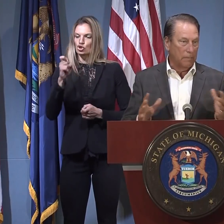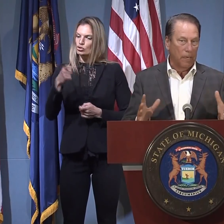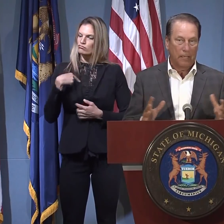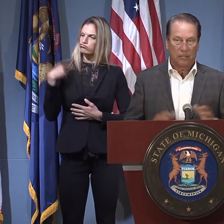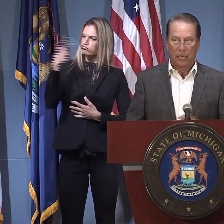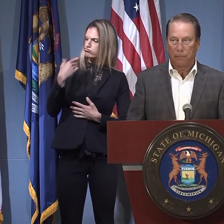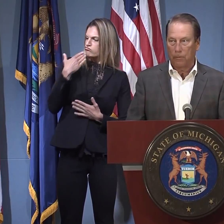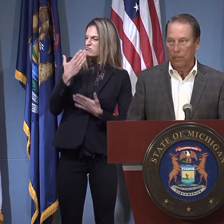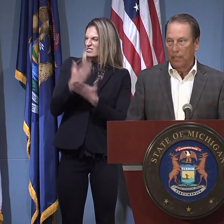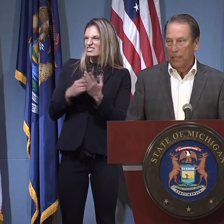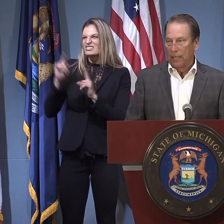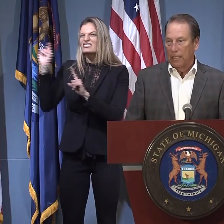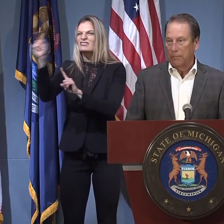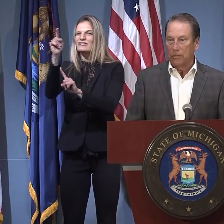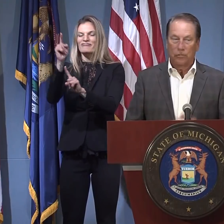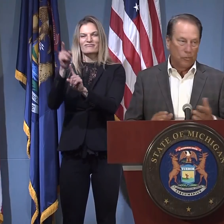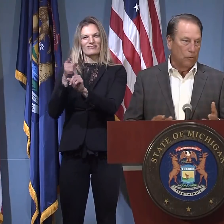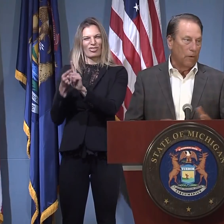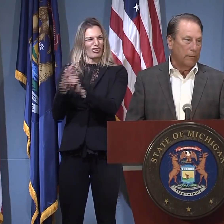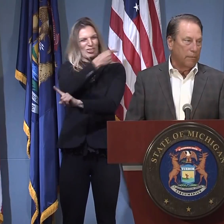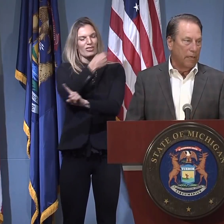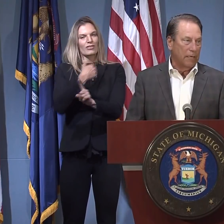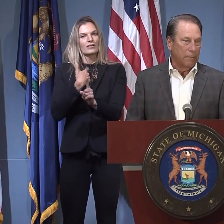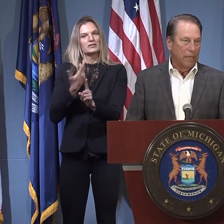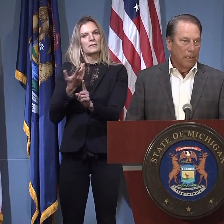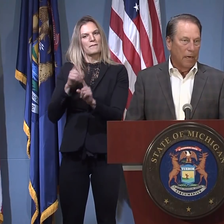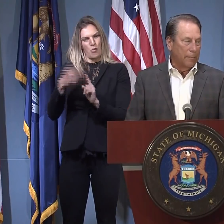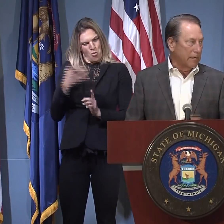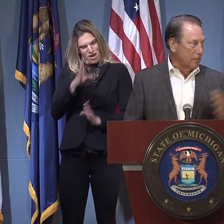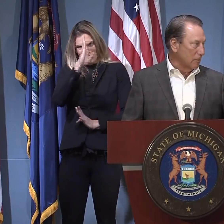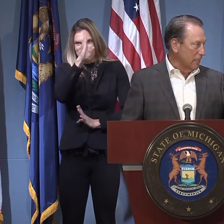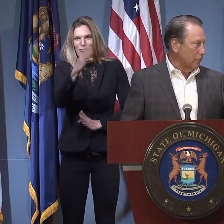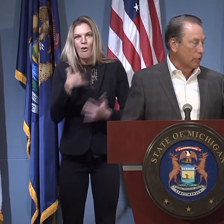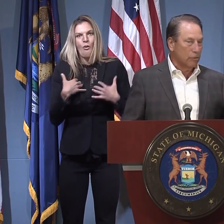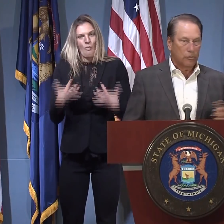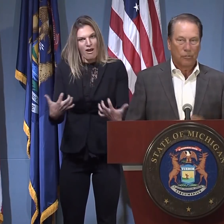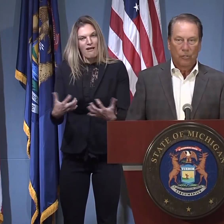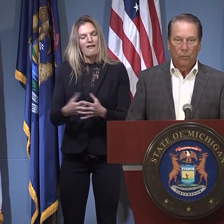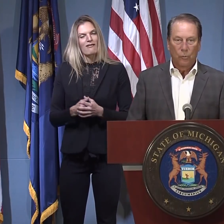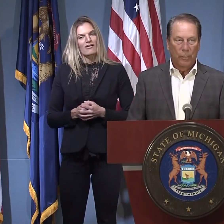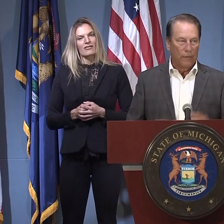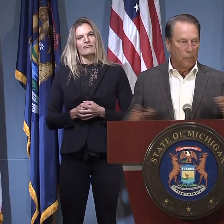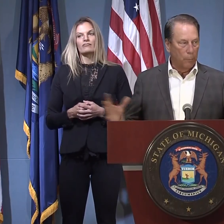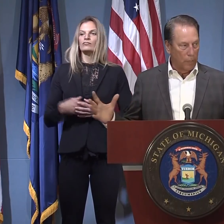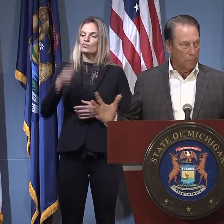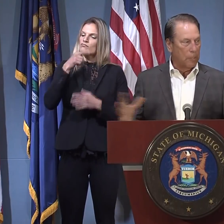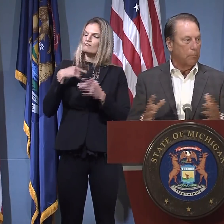SOME PEOPLE THAT DON'T LEAD AT ALL BY EXAMPLE RIGHT NOW, THAT BOTHERS ME A LOT. BUT LEADING BY EXAMPLE, I MEAN,